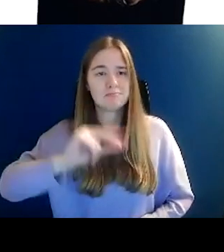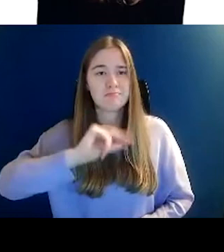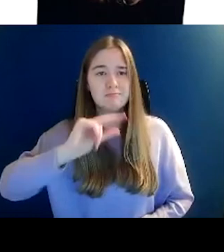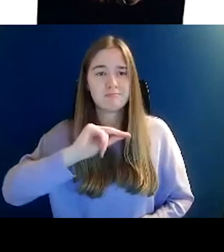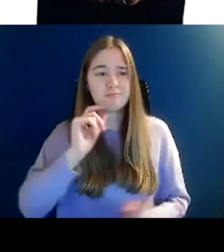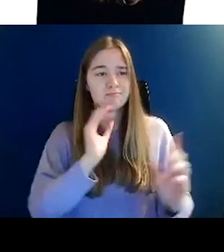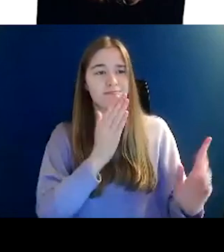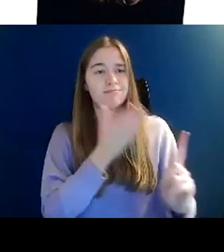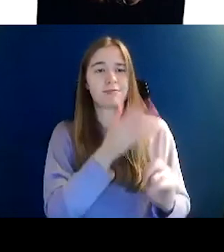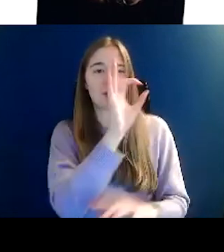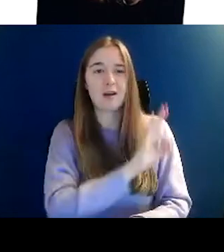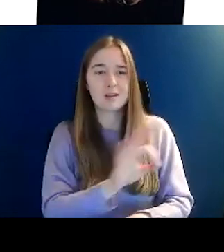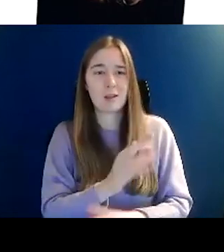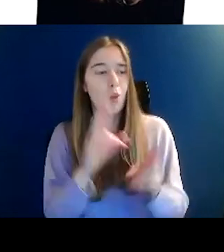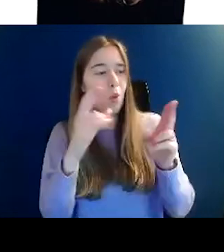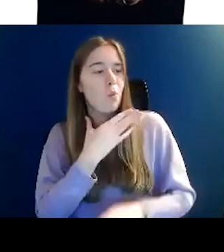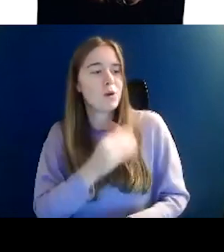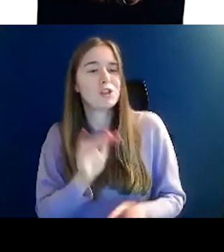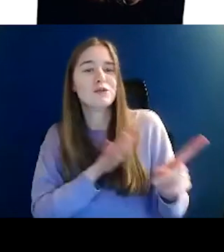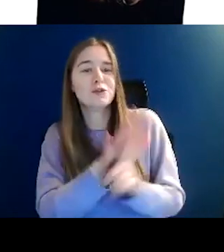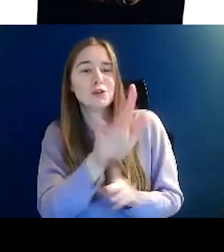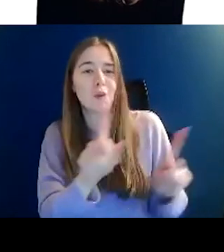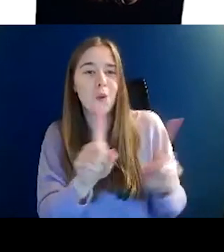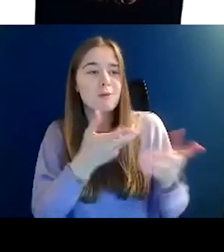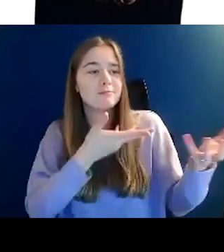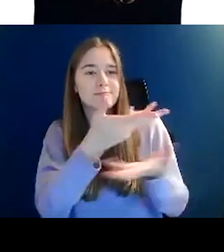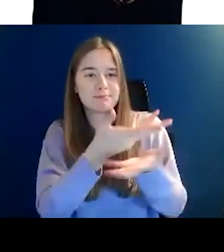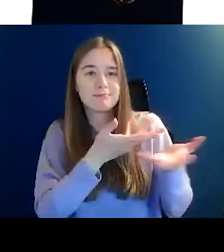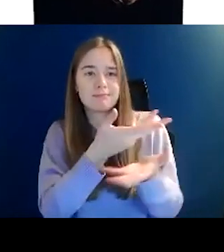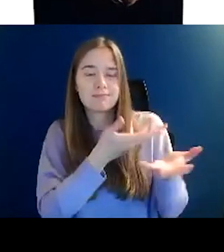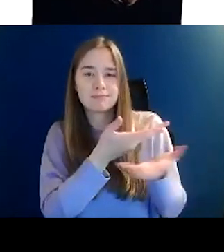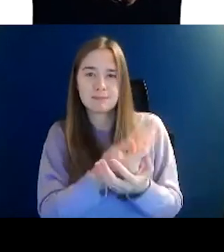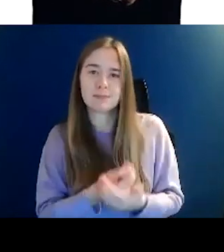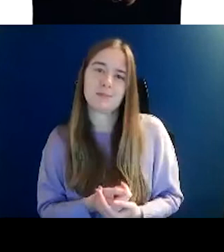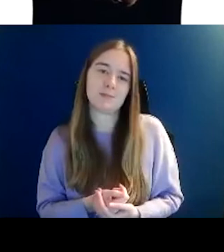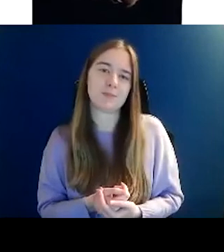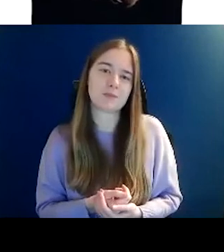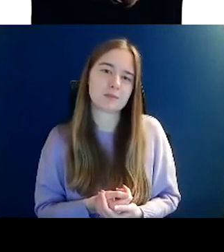about the hopes and wishes for the future. And certainly I think for me, you know,